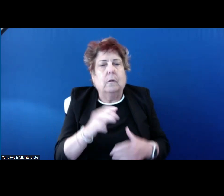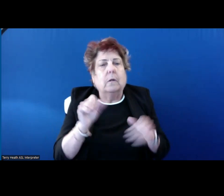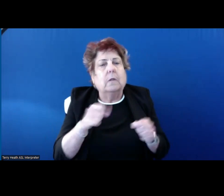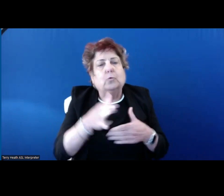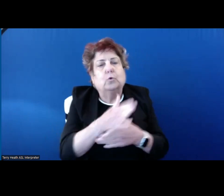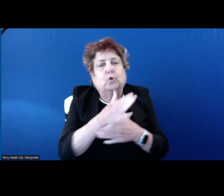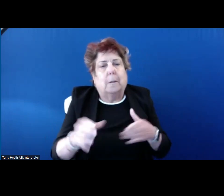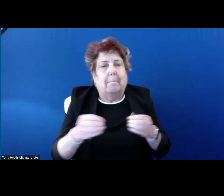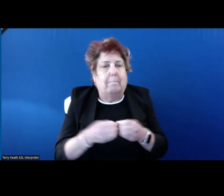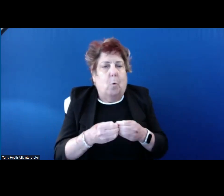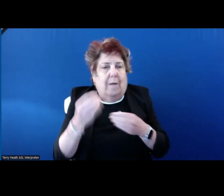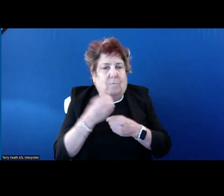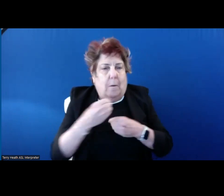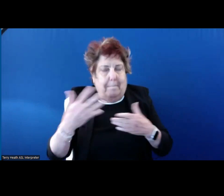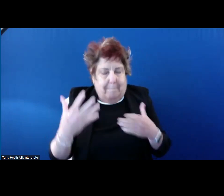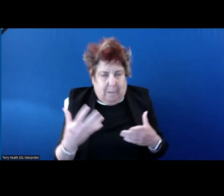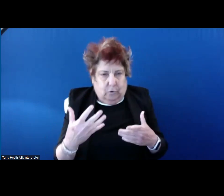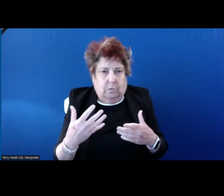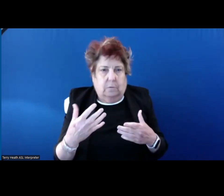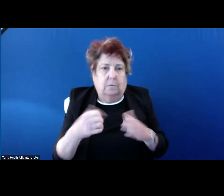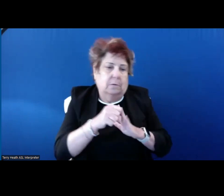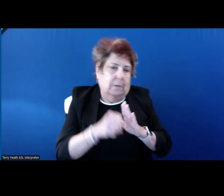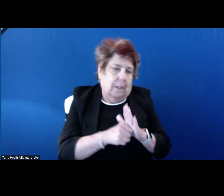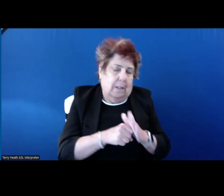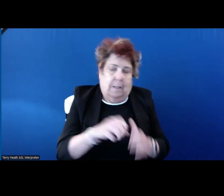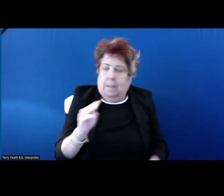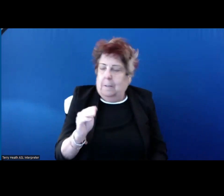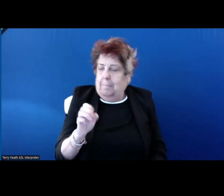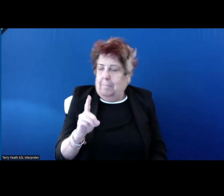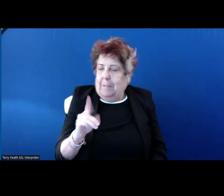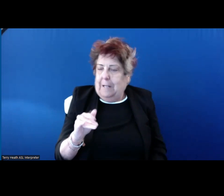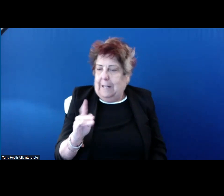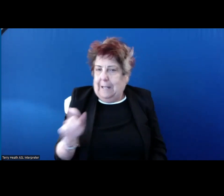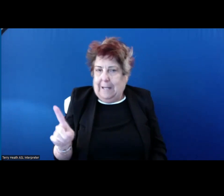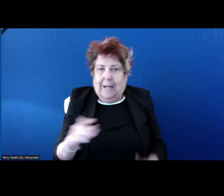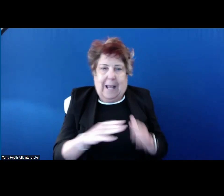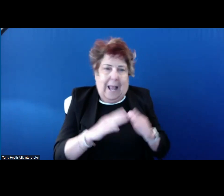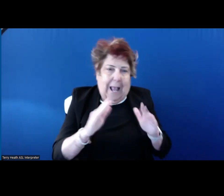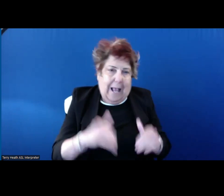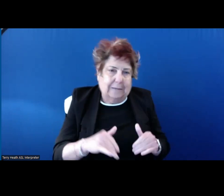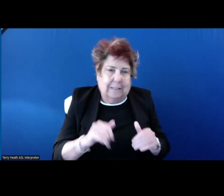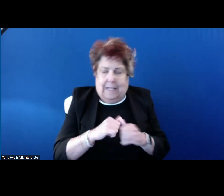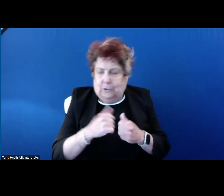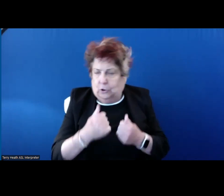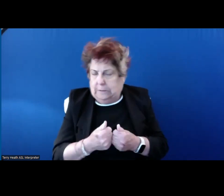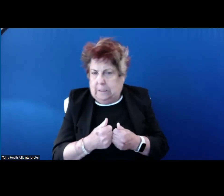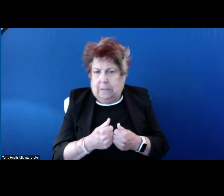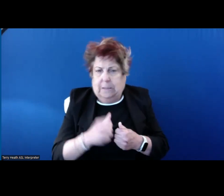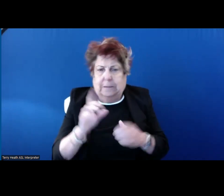that state Medicaid, housing agencies, aging and disability networks